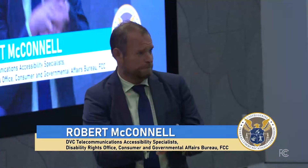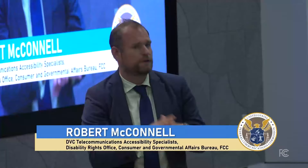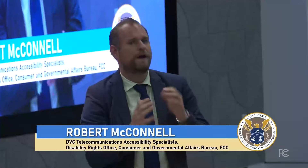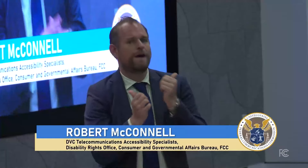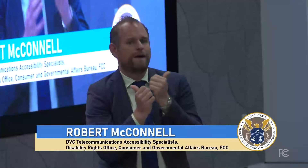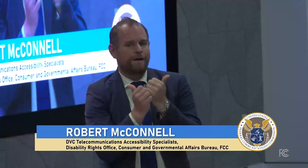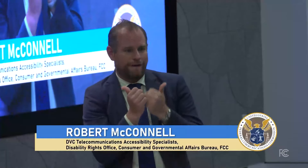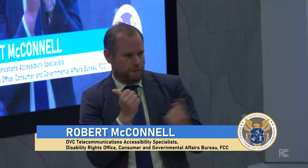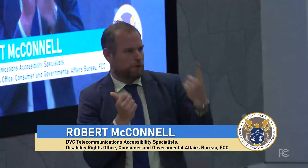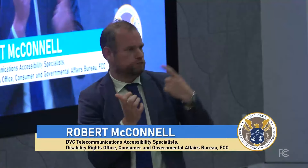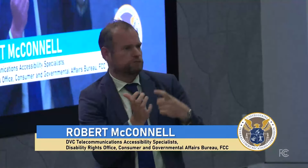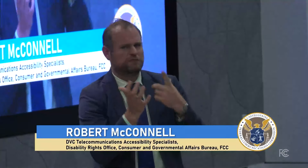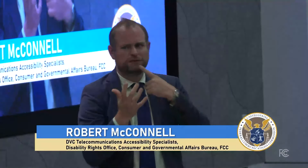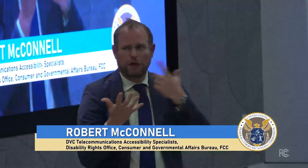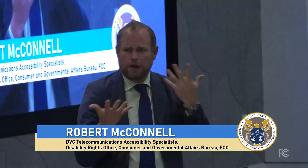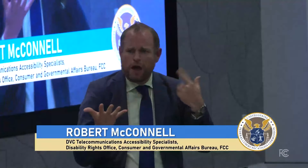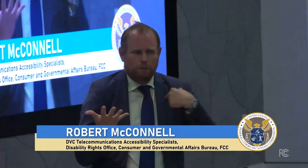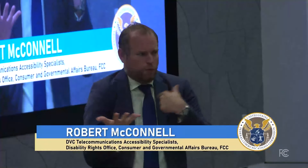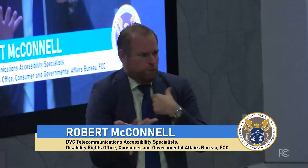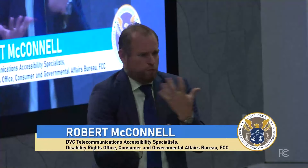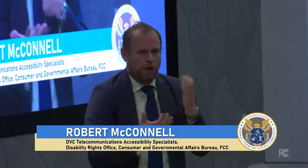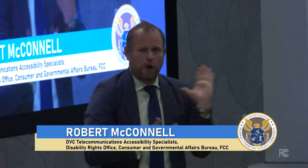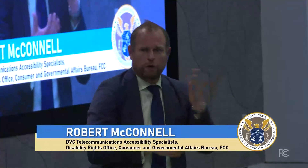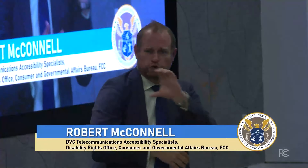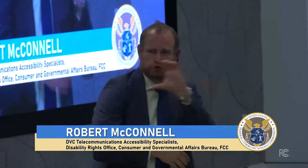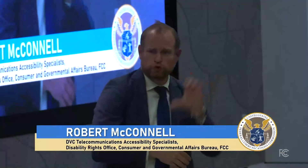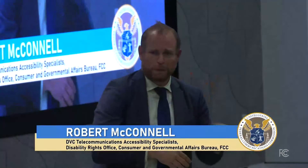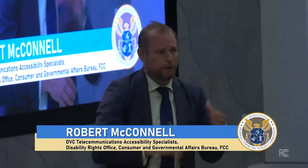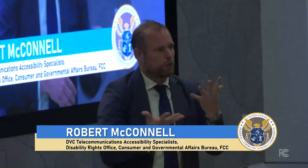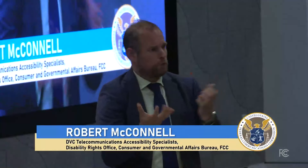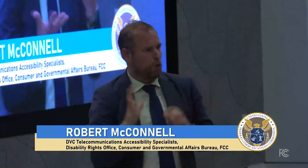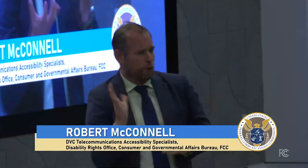THAT WAS UNTIL THE PANDEMIC HIT.